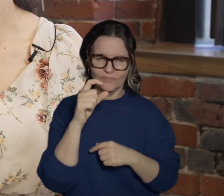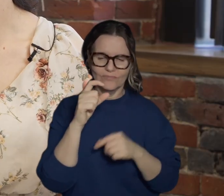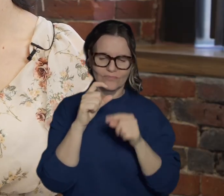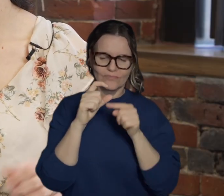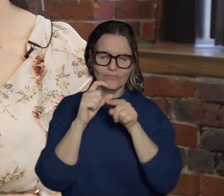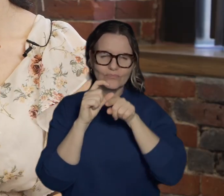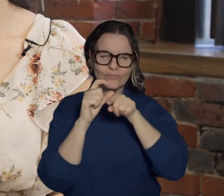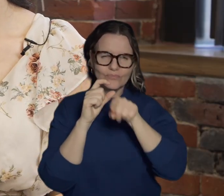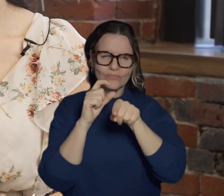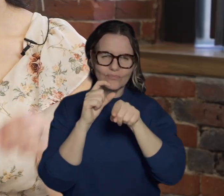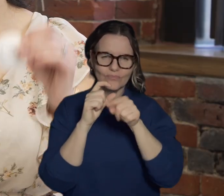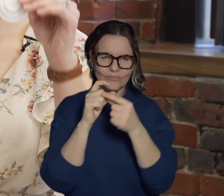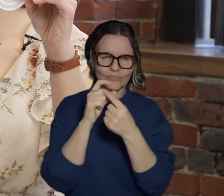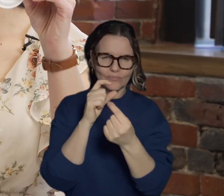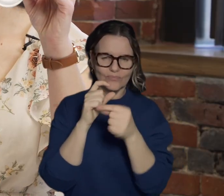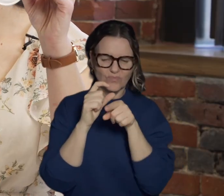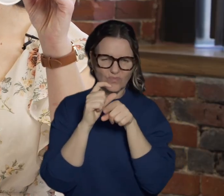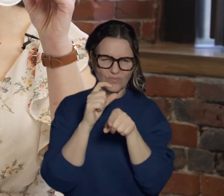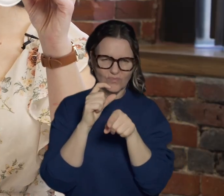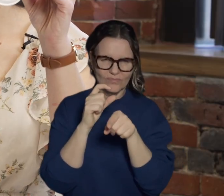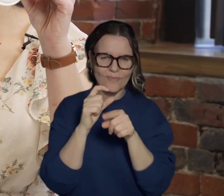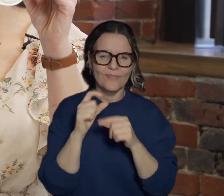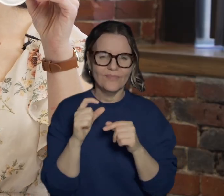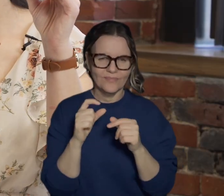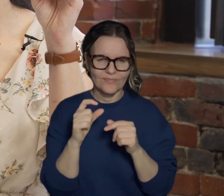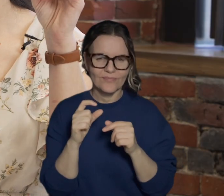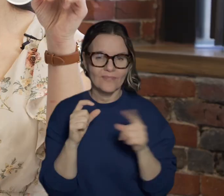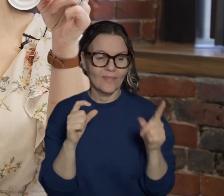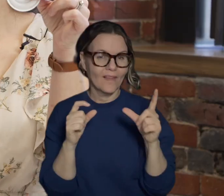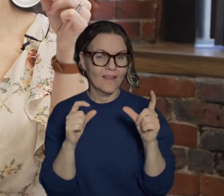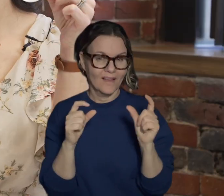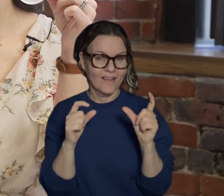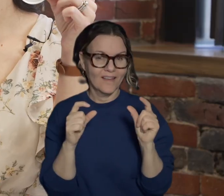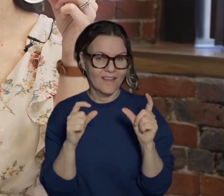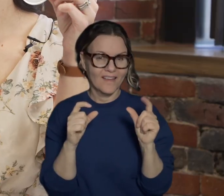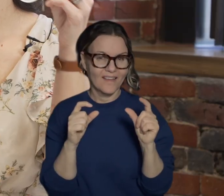from you then you're going to take that white silicone piece with the lip facing away as